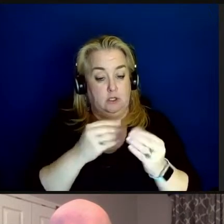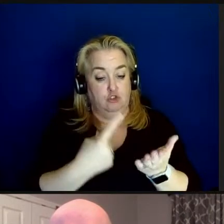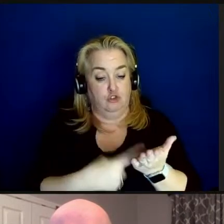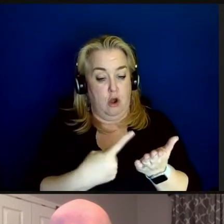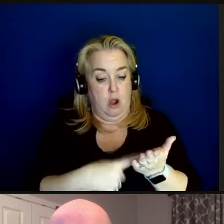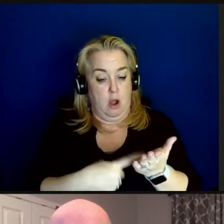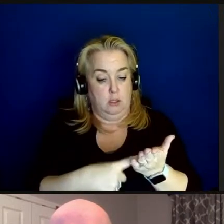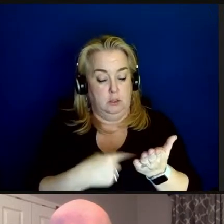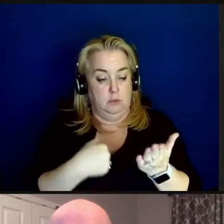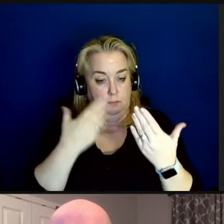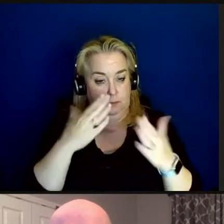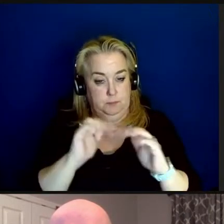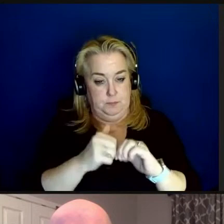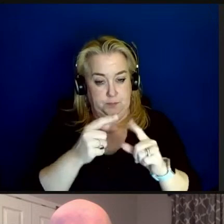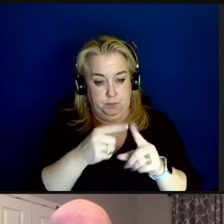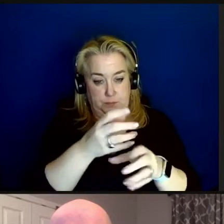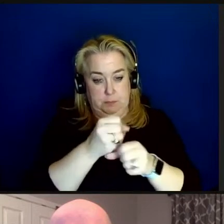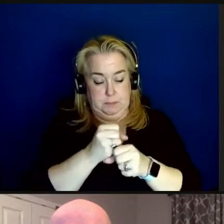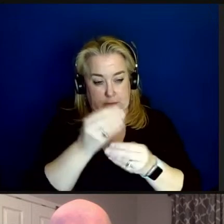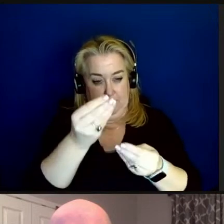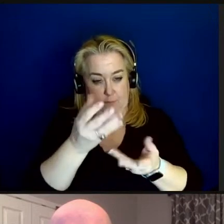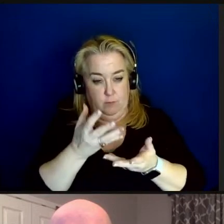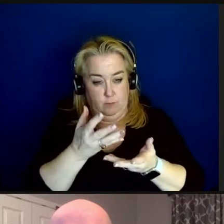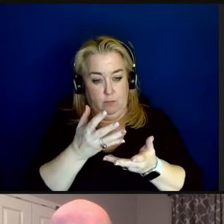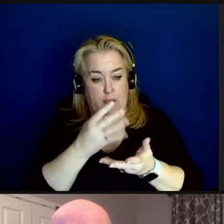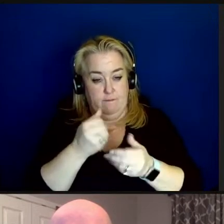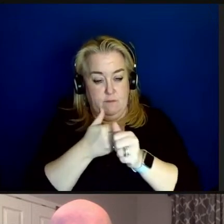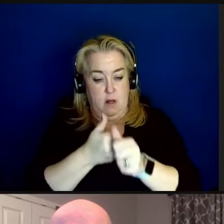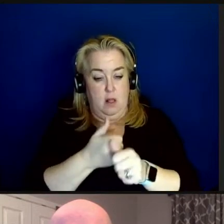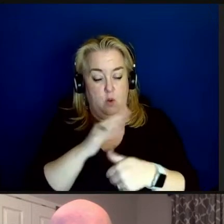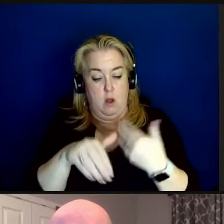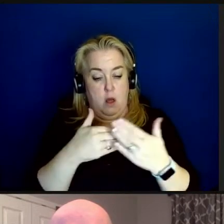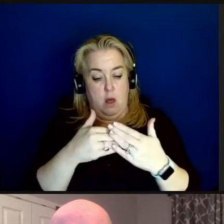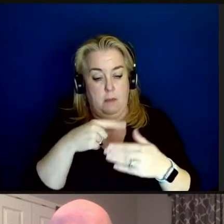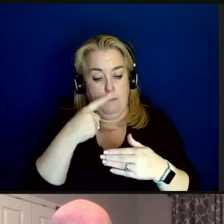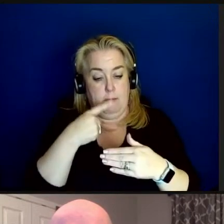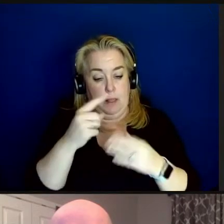PROCEED OUR BUDGET COMMITTEE